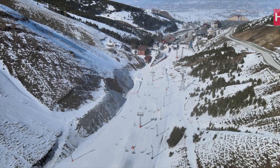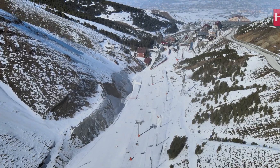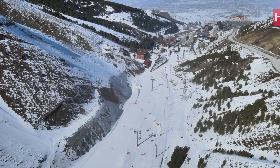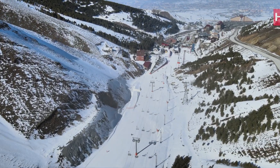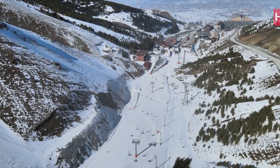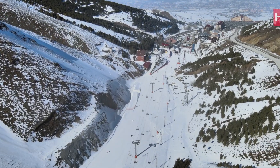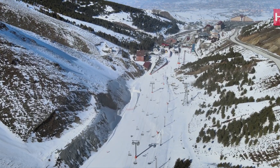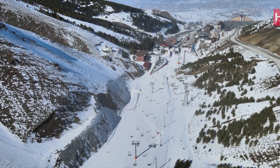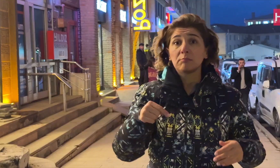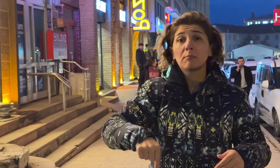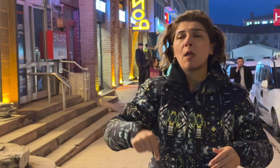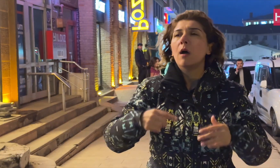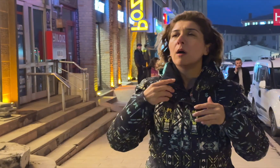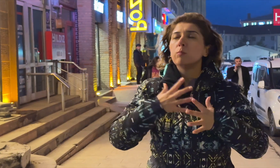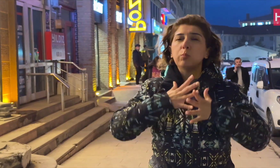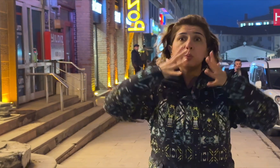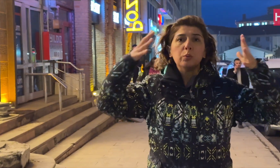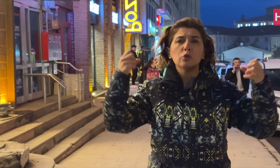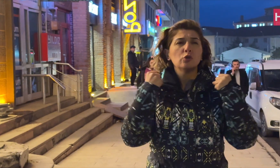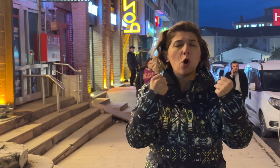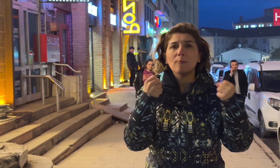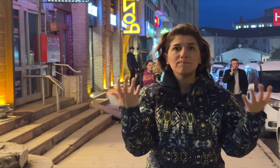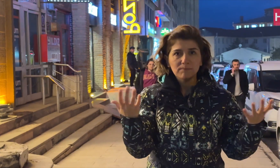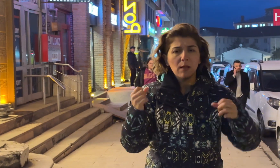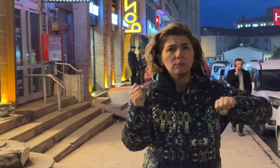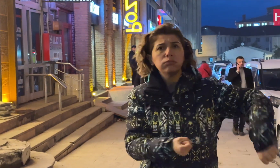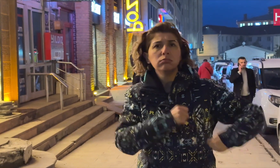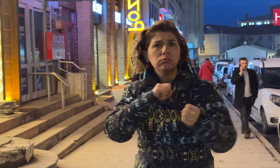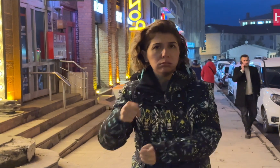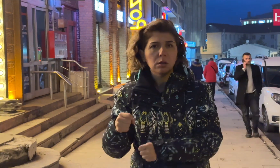skiing and is also a popular winter destination for tourists.